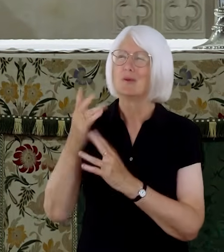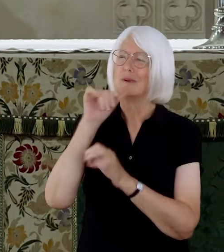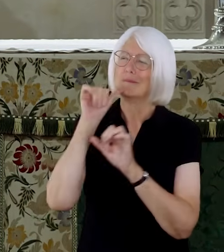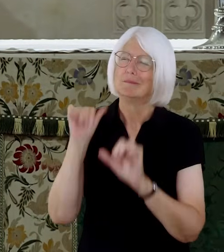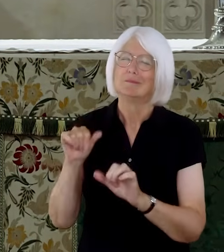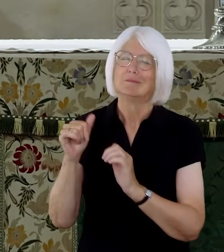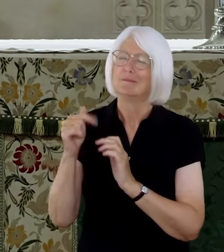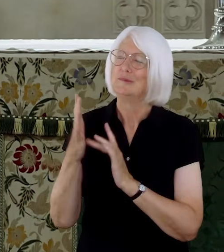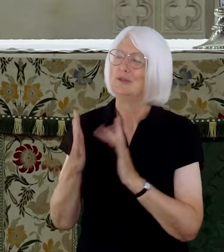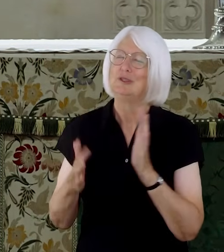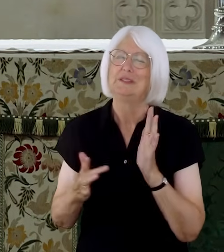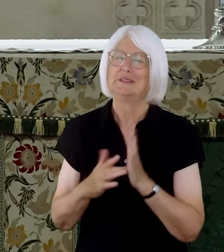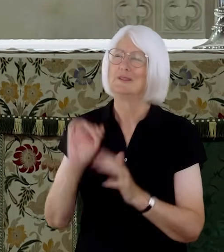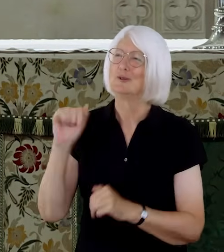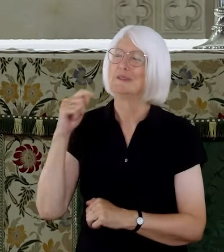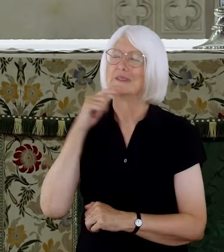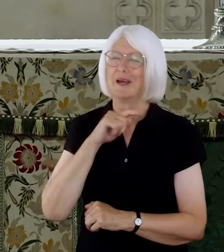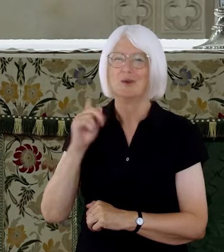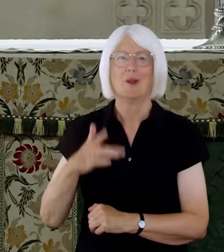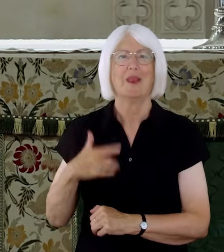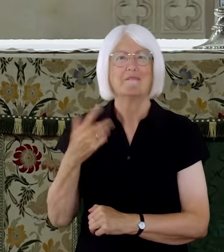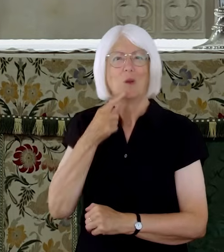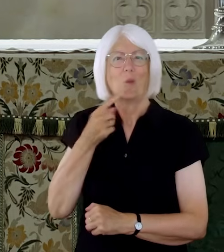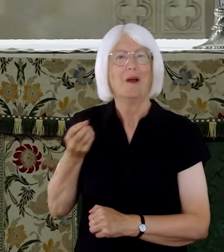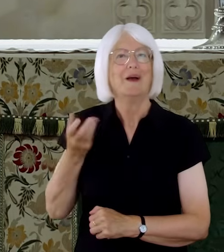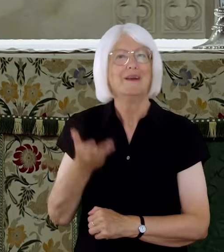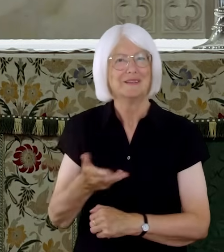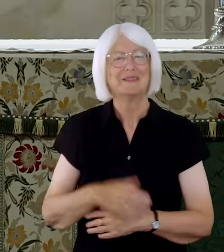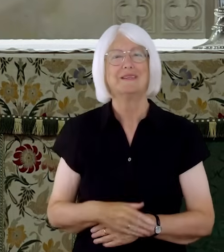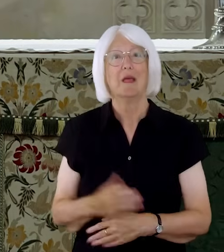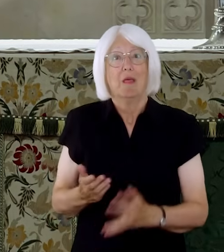through your beloved Son, Jesus Christ, your living Word